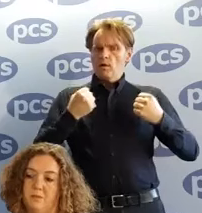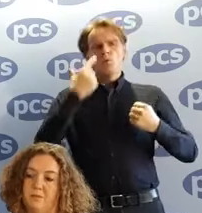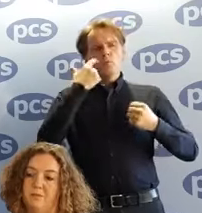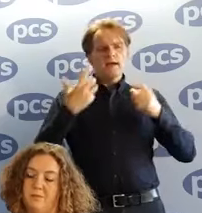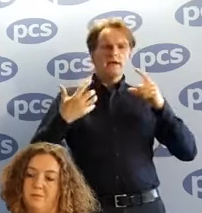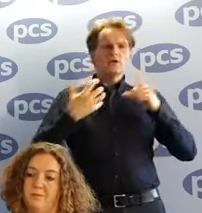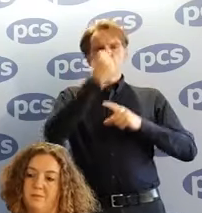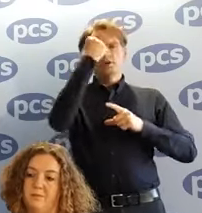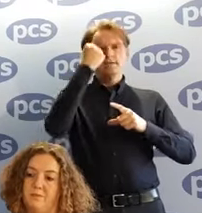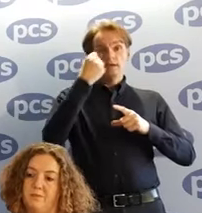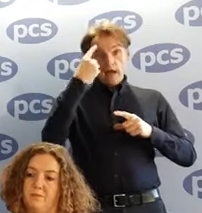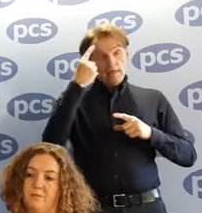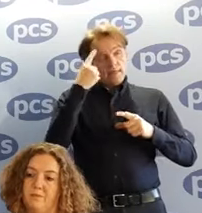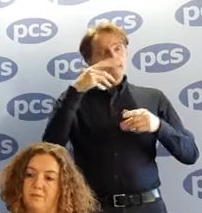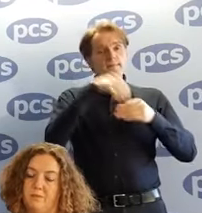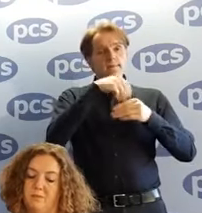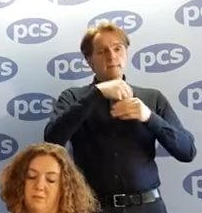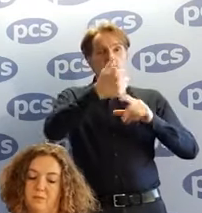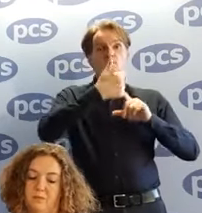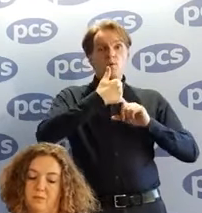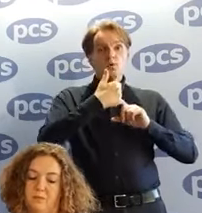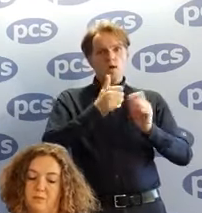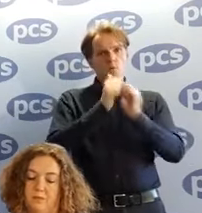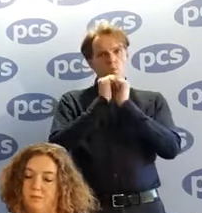members will rise to that challenge because it's in their interest to do so.